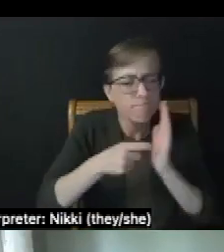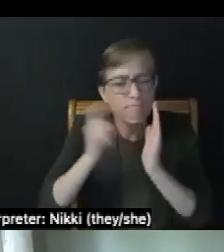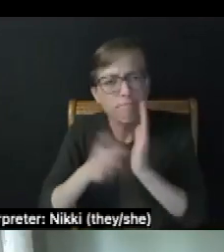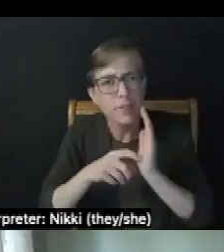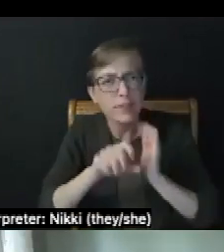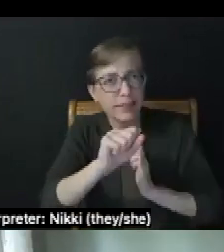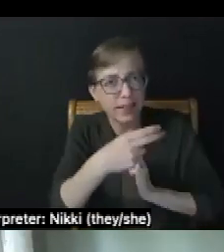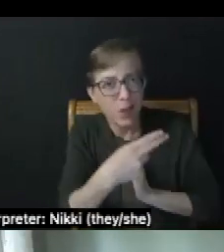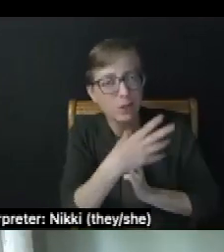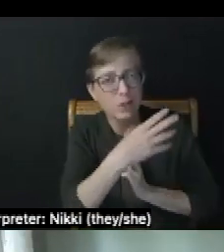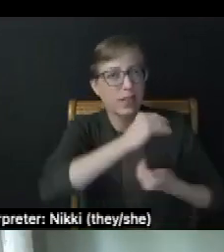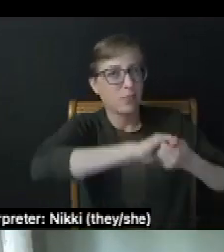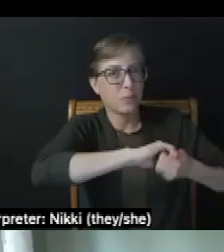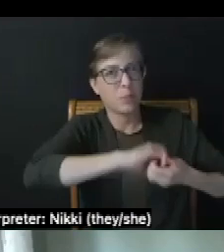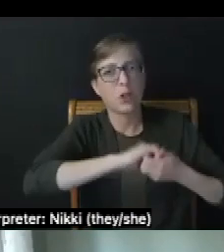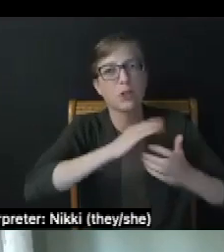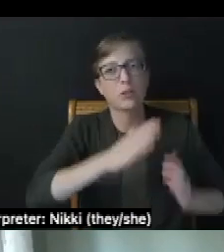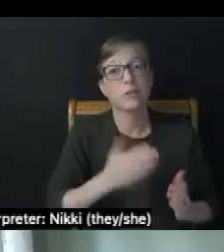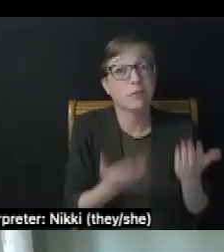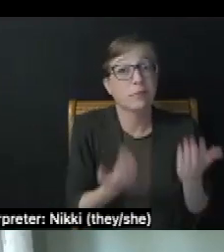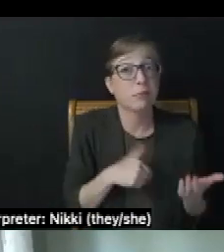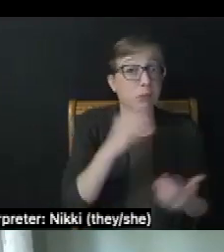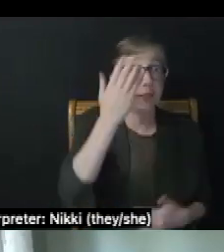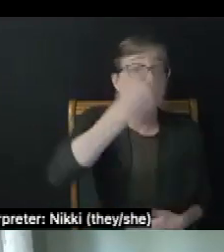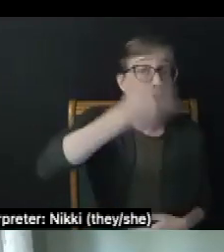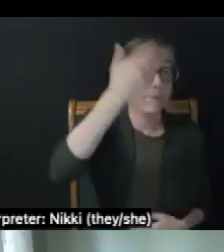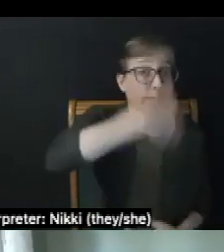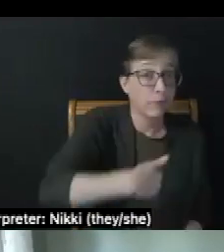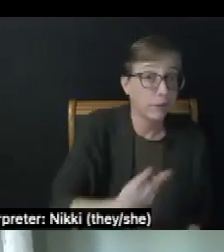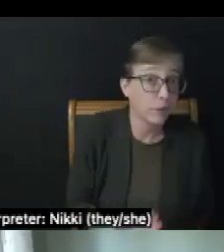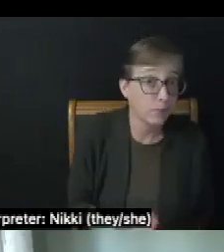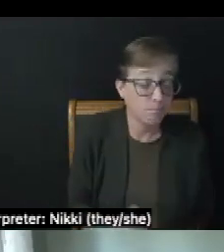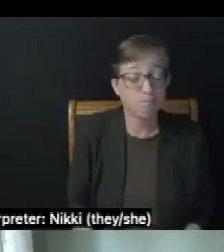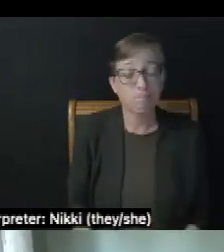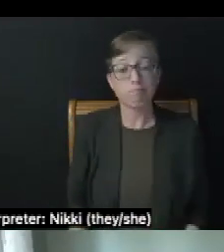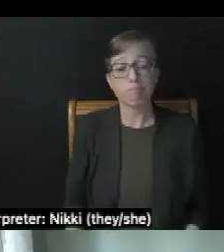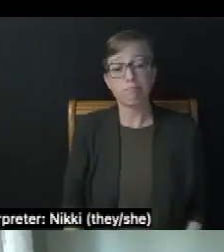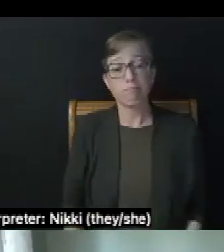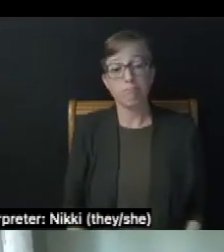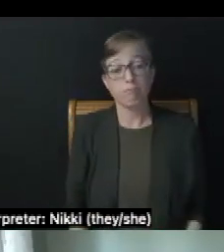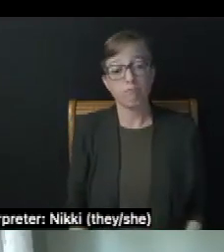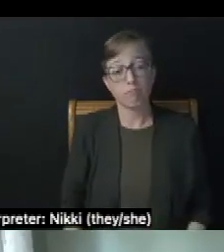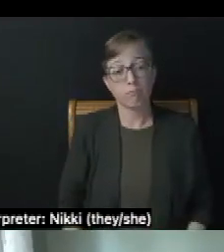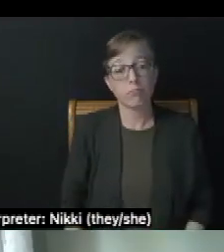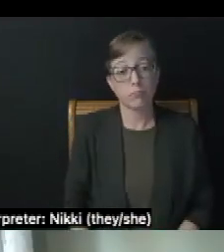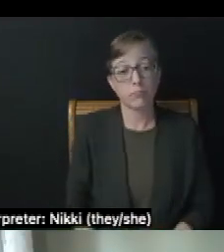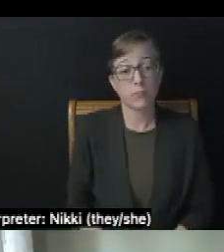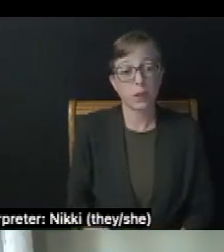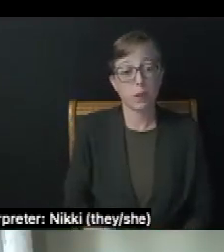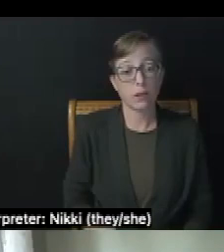during our equity work processes and documentation.